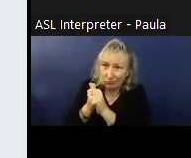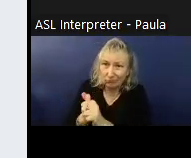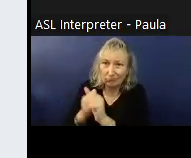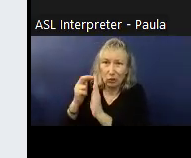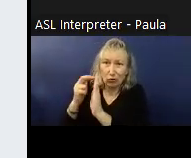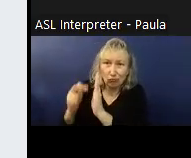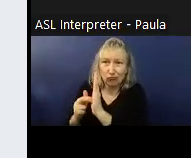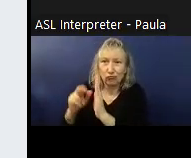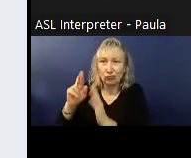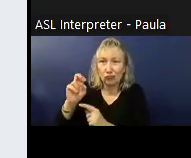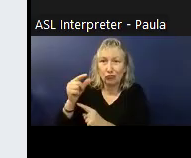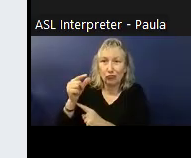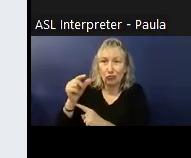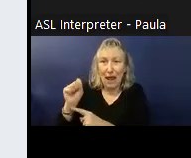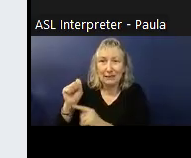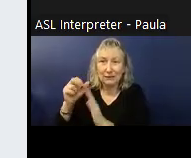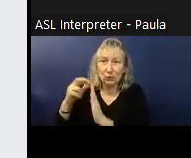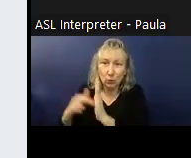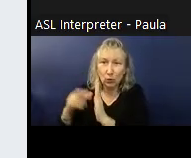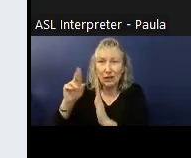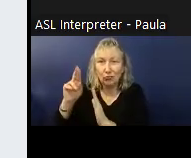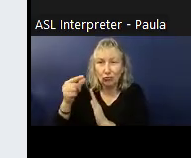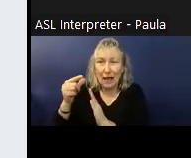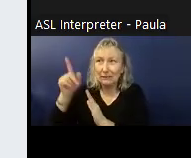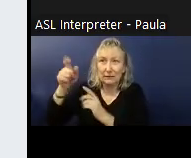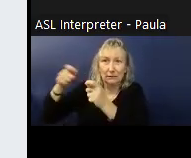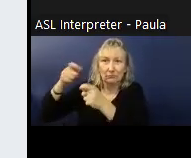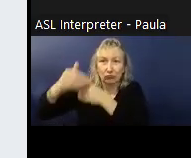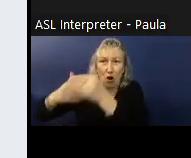So there are, I think sometimes and not every resident